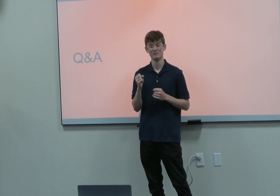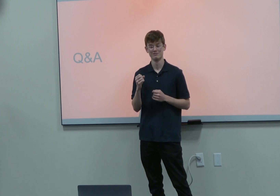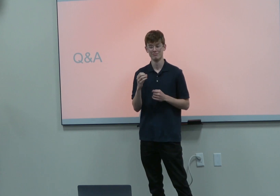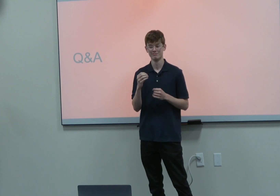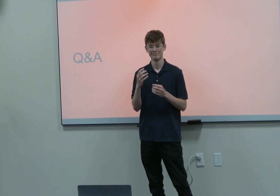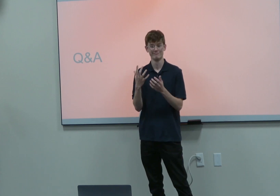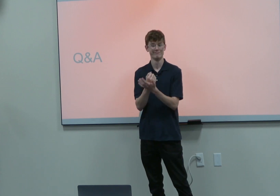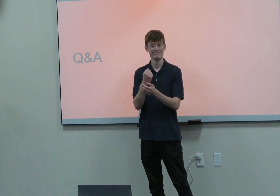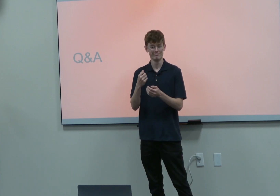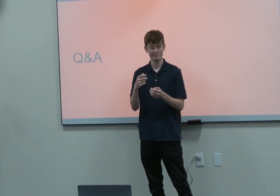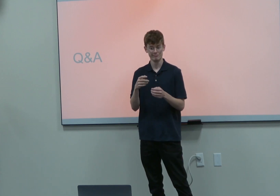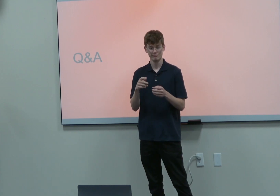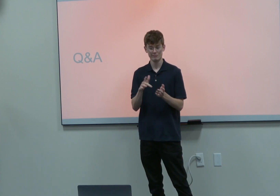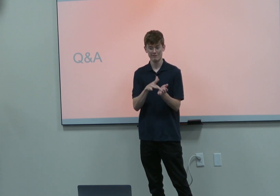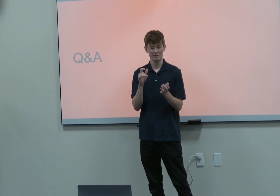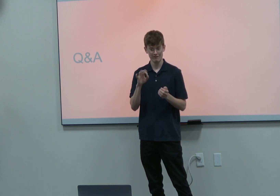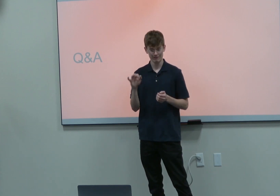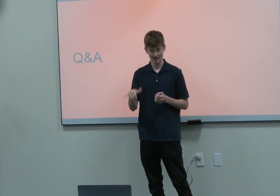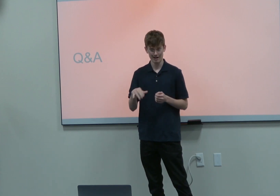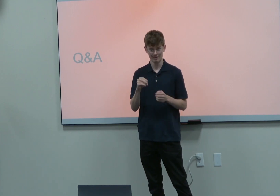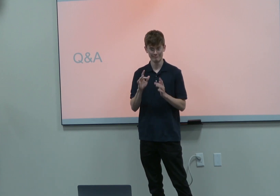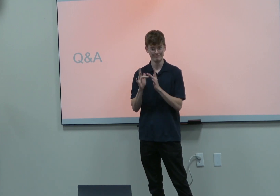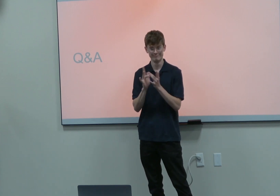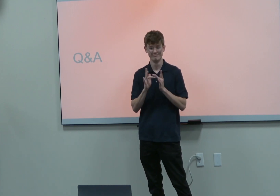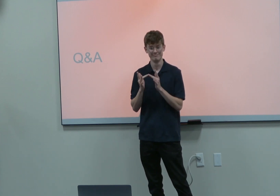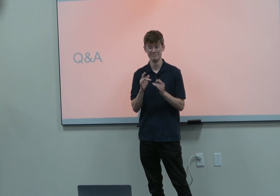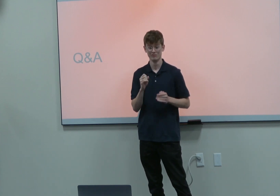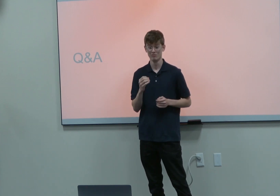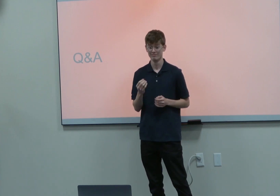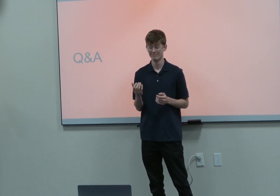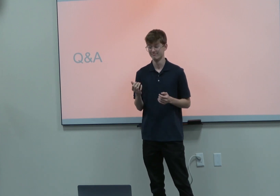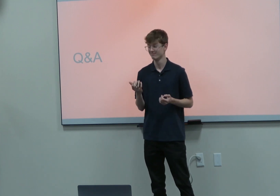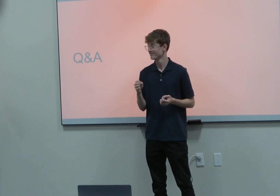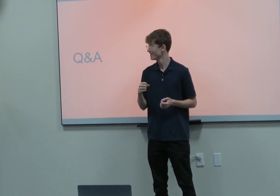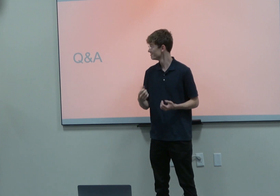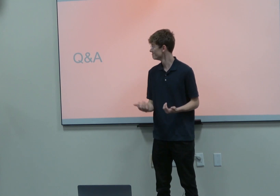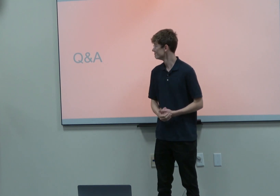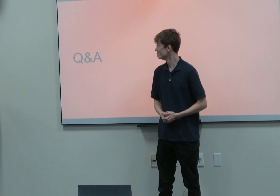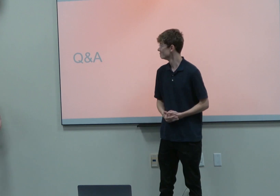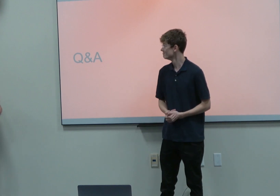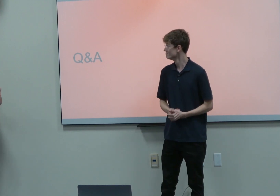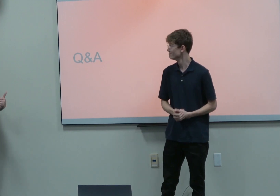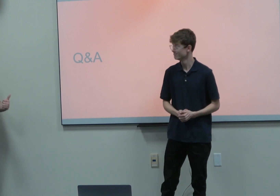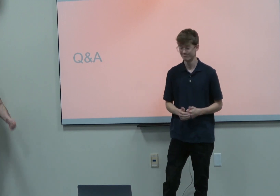to Liz for her network. I got to spread my survey that way through her network. Yeah.